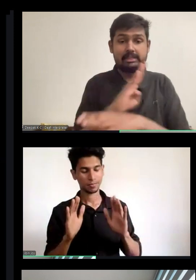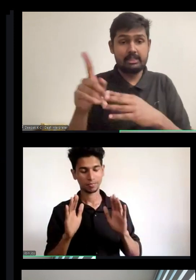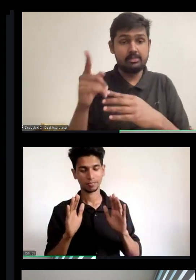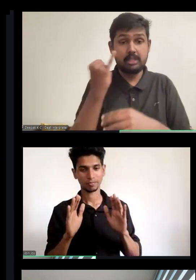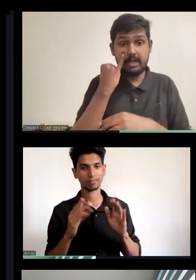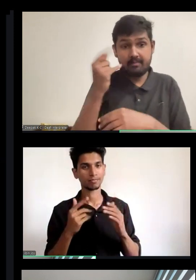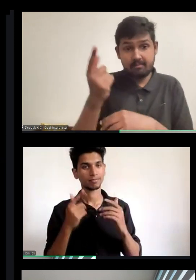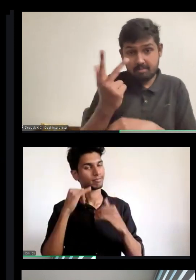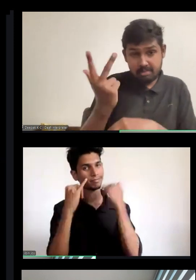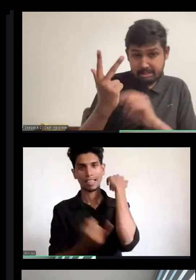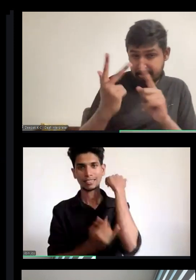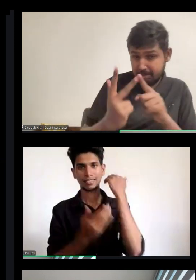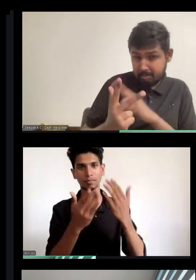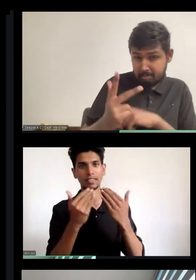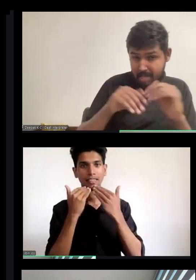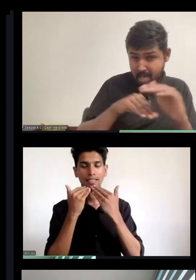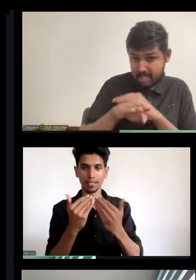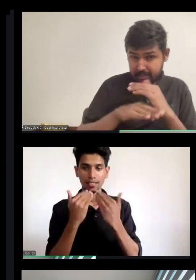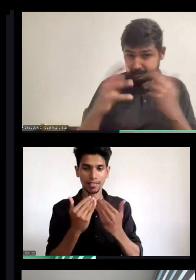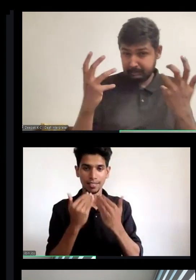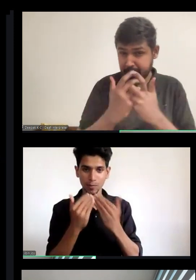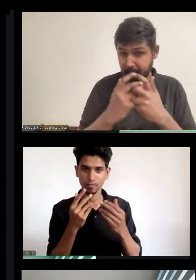Thank you again for all your participation.